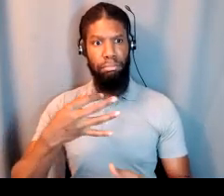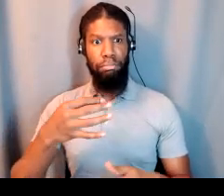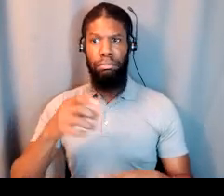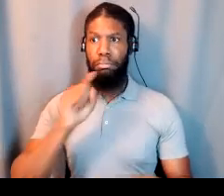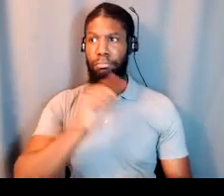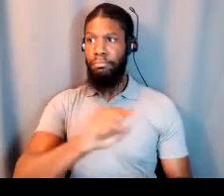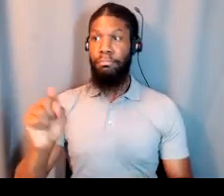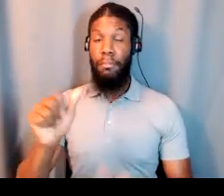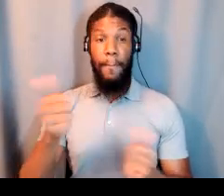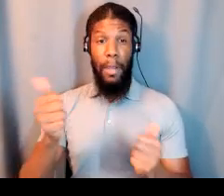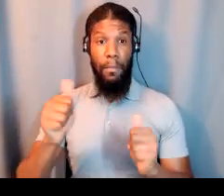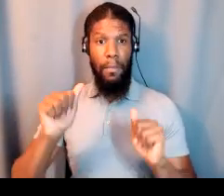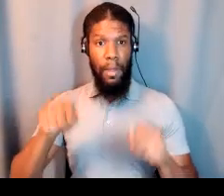But I would like to share some questions and ideas